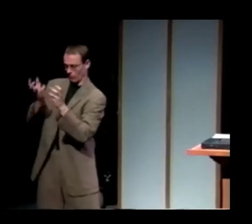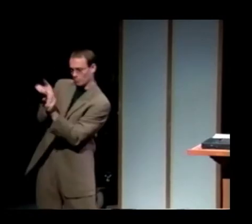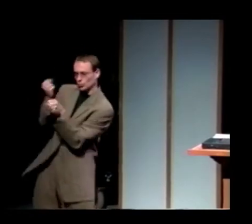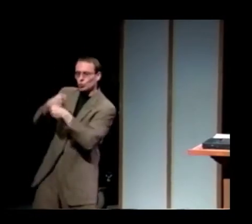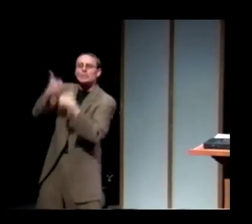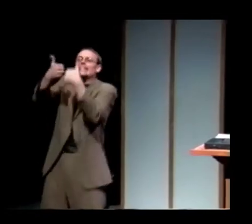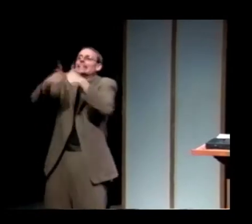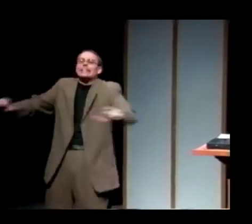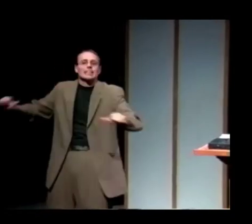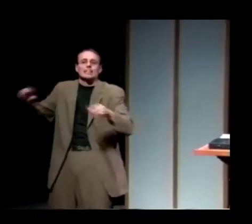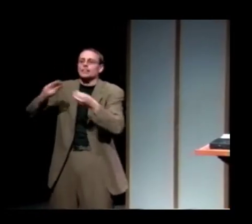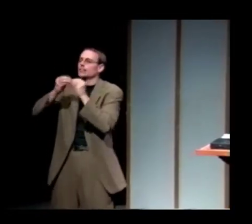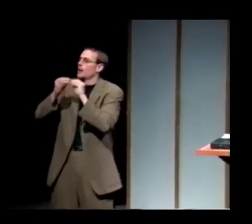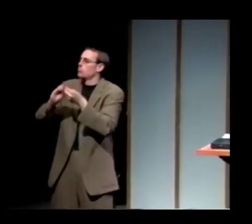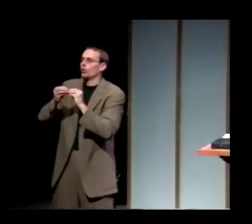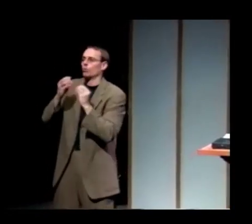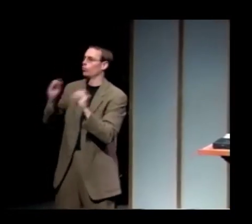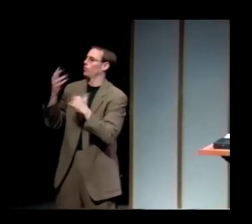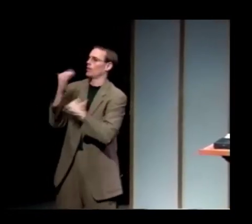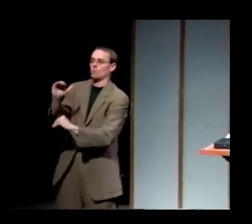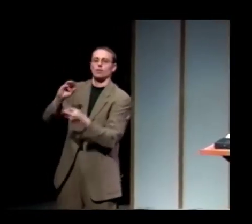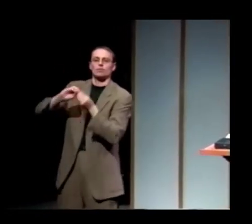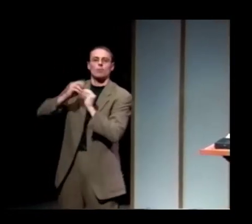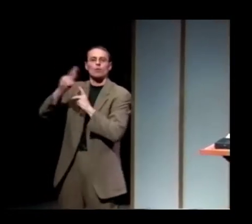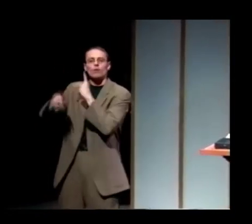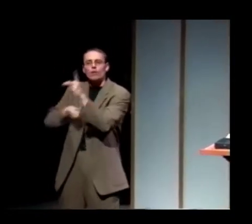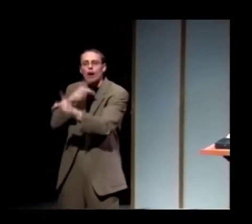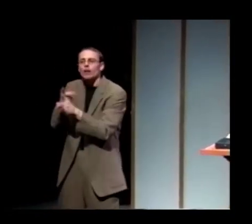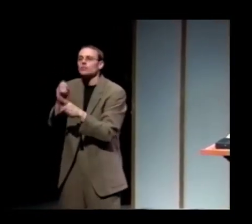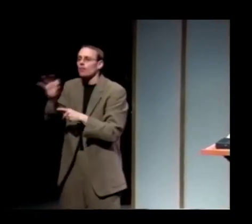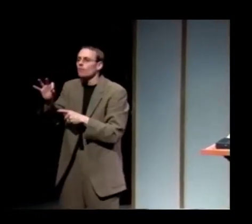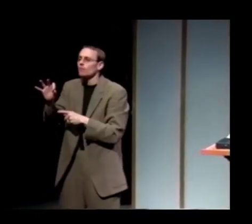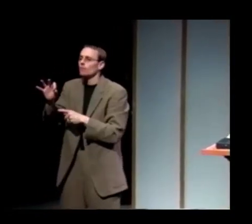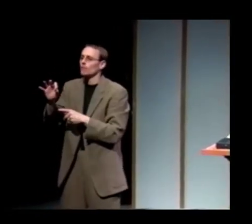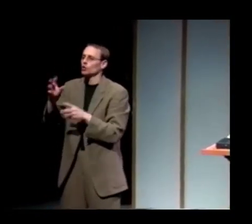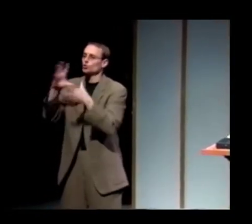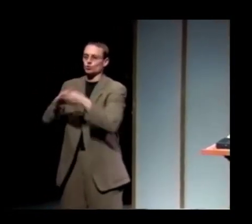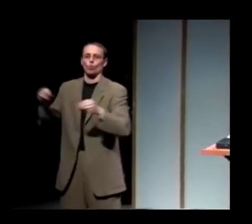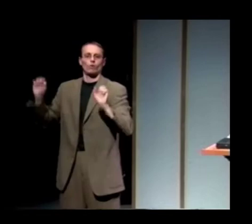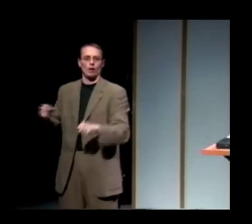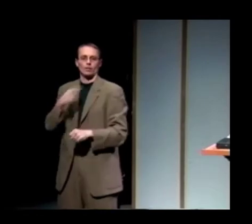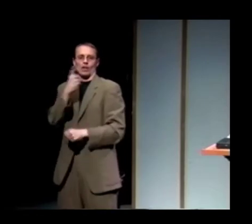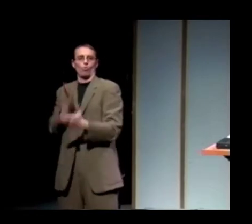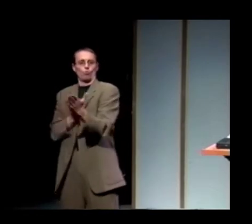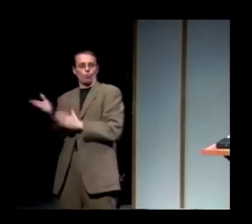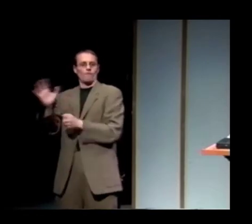FROM ALL THOSE PARTS, YOU CAN MAKE ANY NUMBER. THERE'S NO LIMIT OF THE KIND OF STORIES